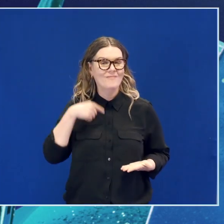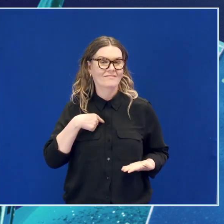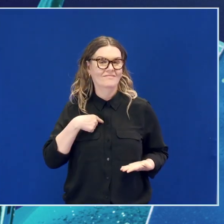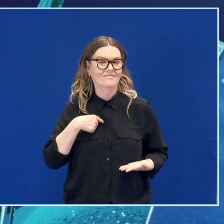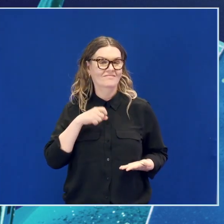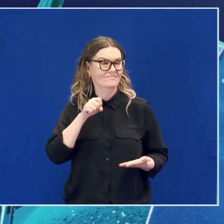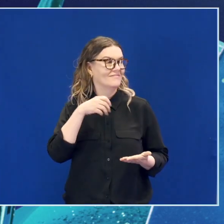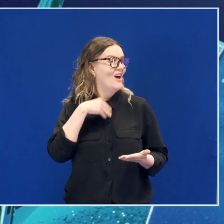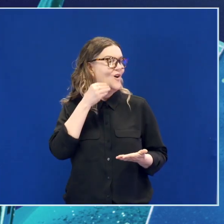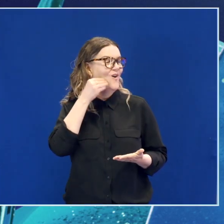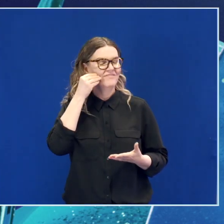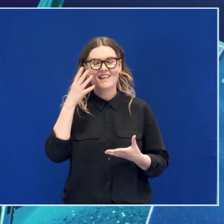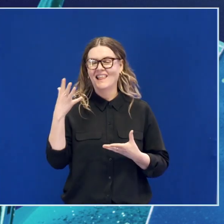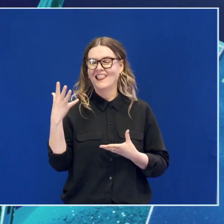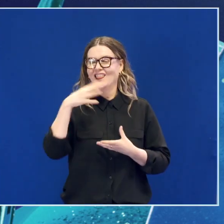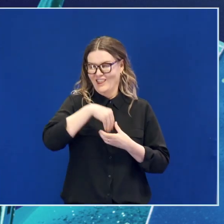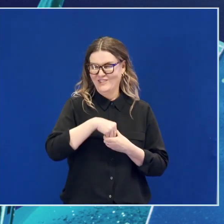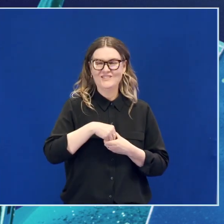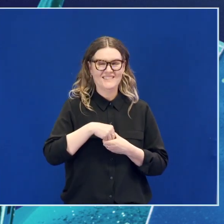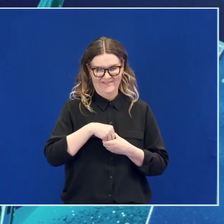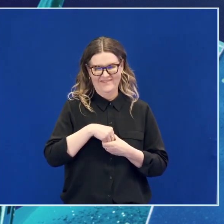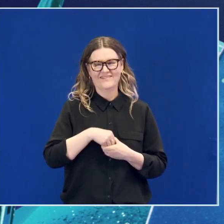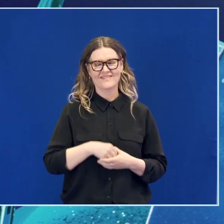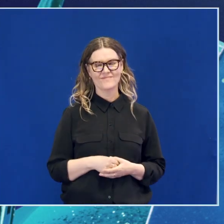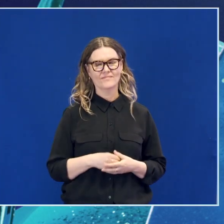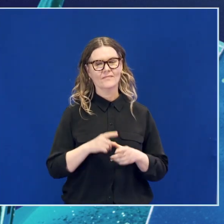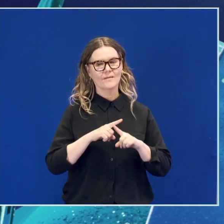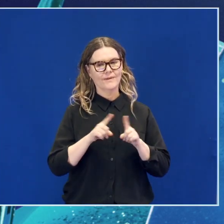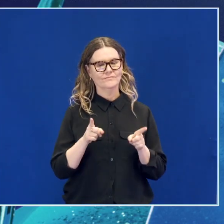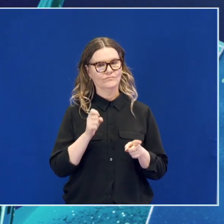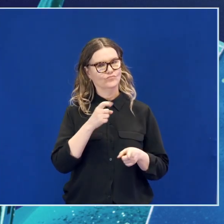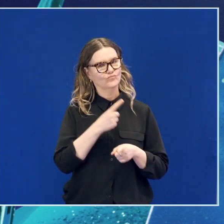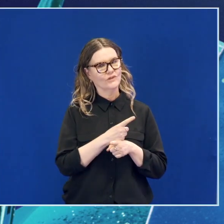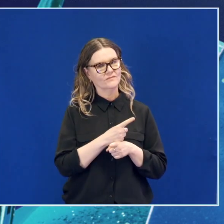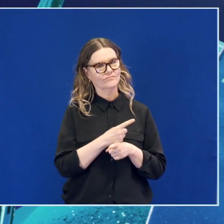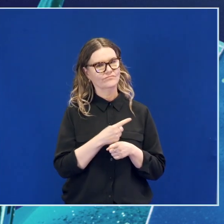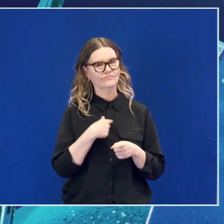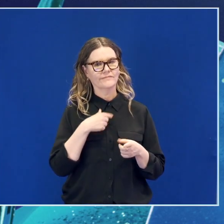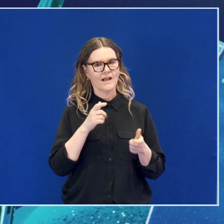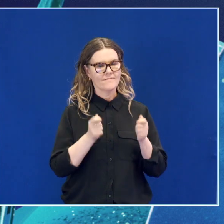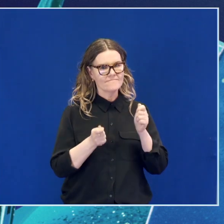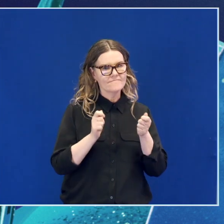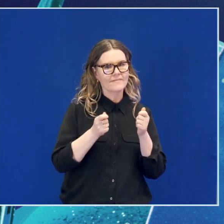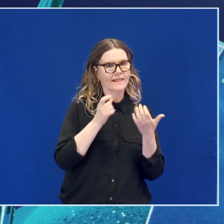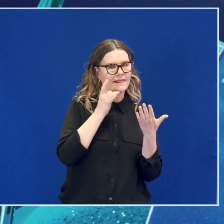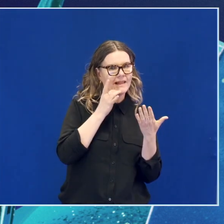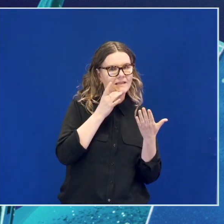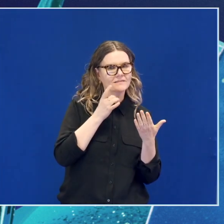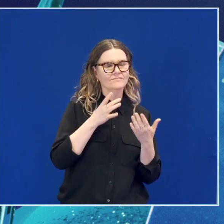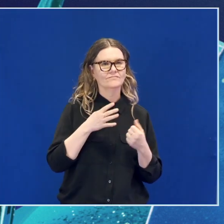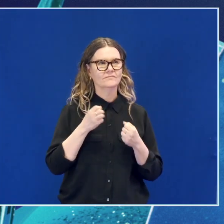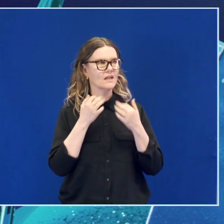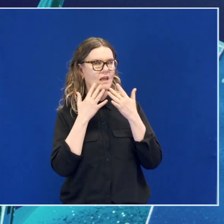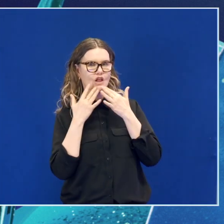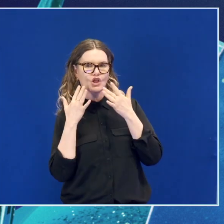The colors I choose. And the space behind me. Because in Teams, I tend to watch my own video more than anything else.